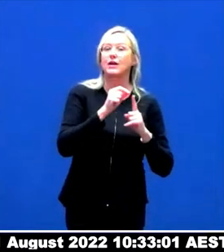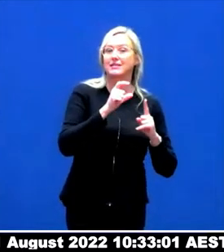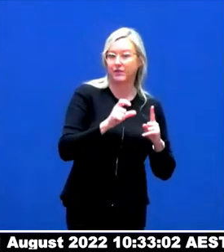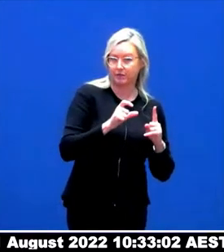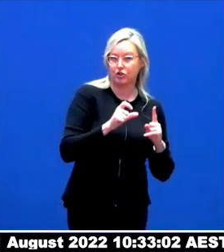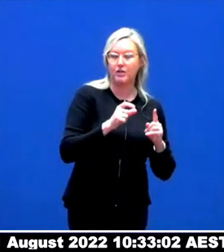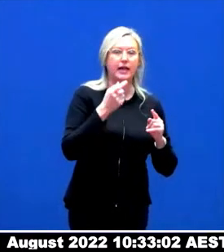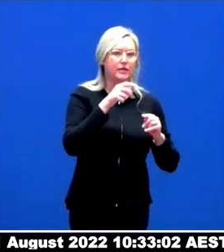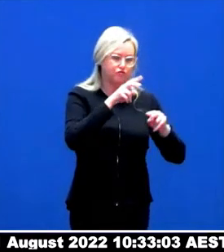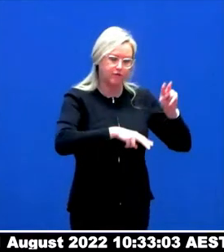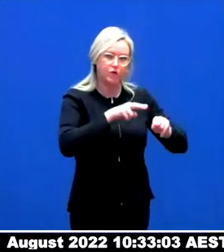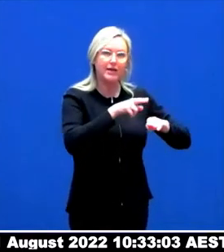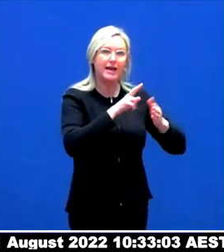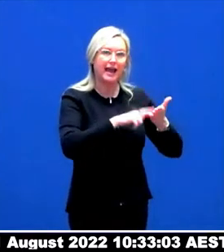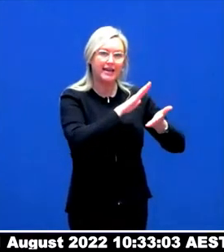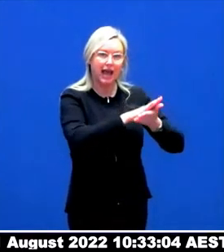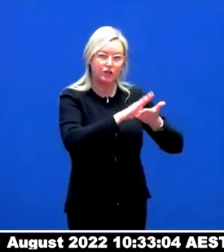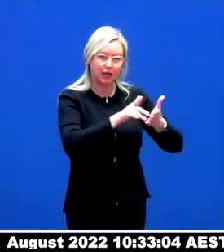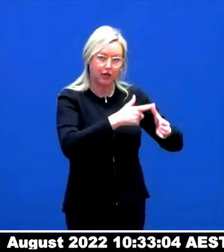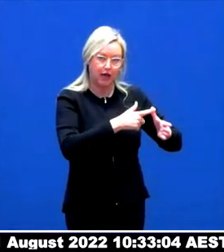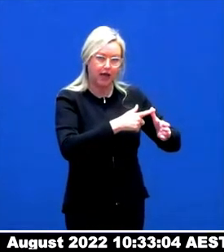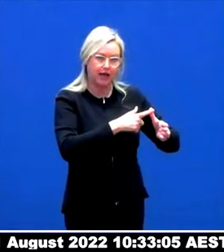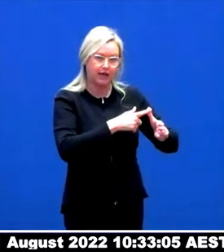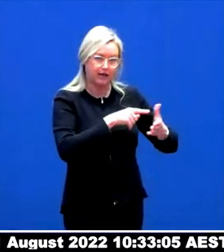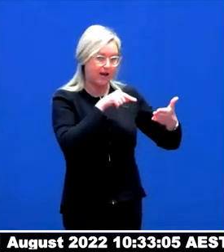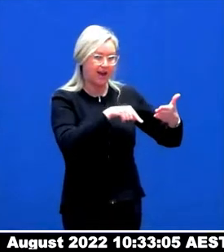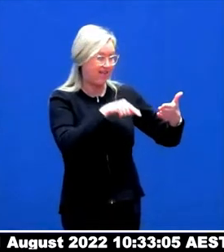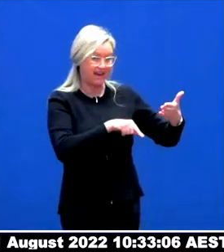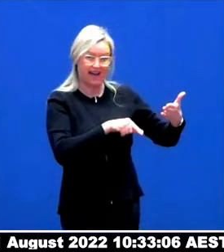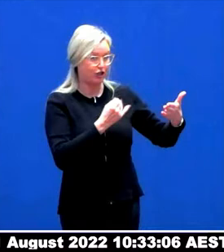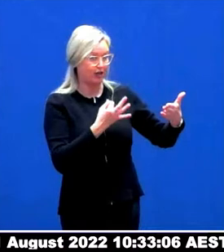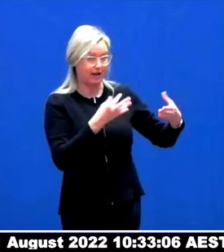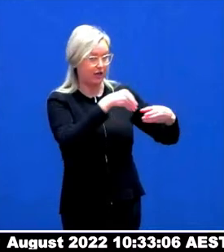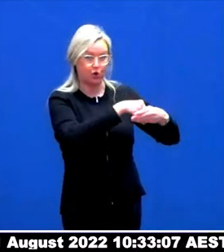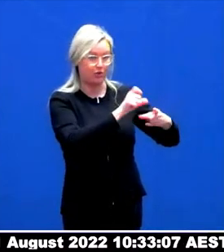Homelessness Agreement that is silent on disability, but it's required to review it